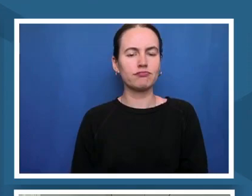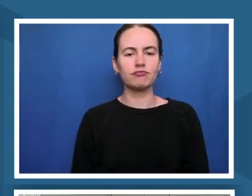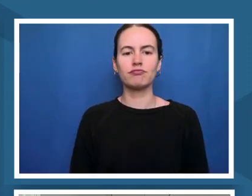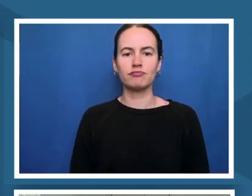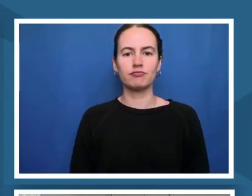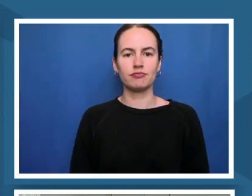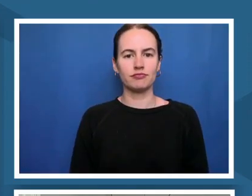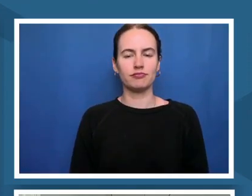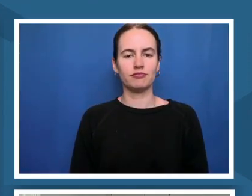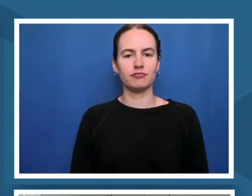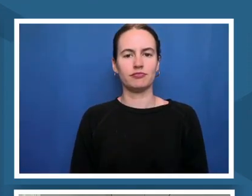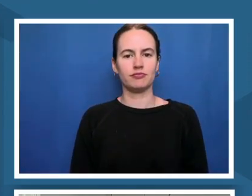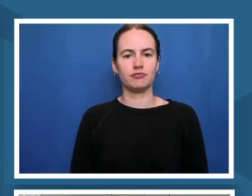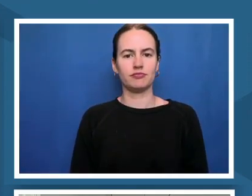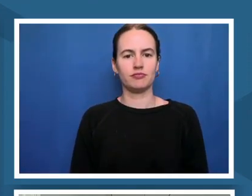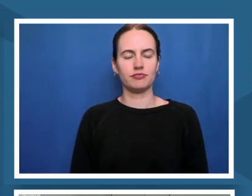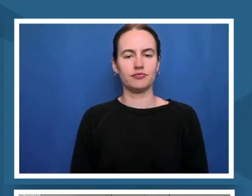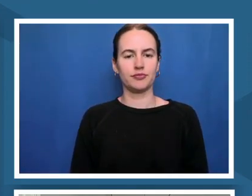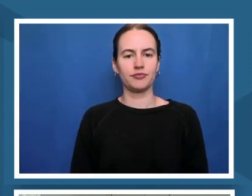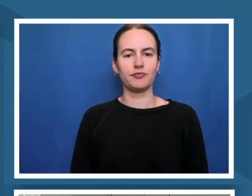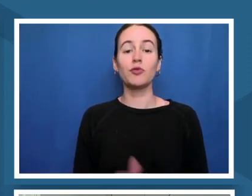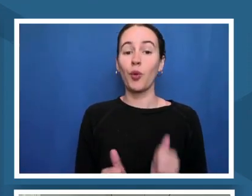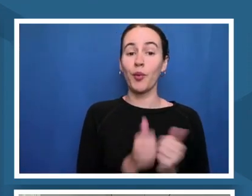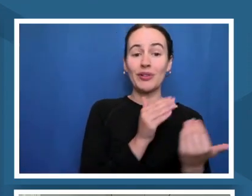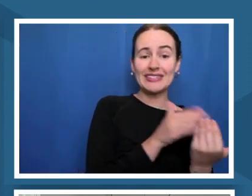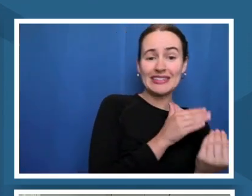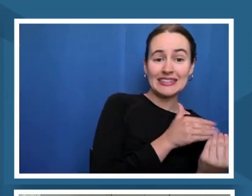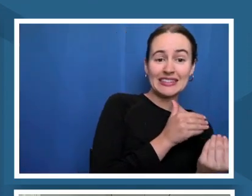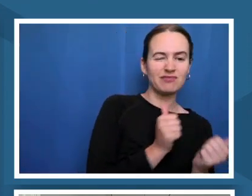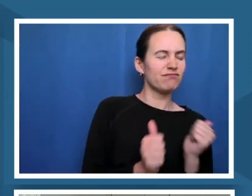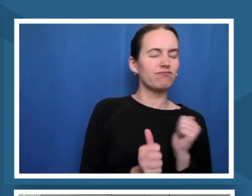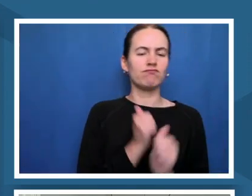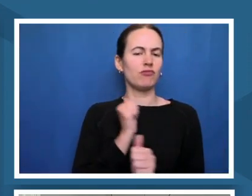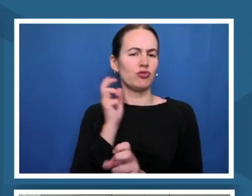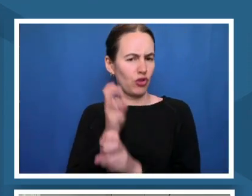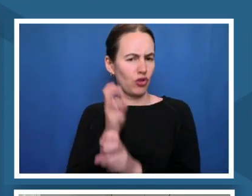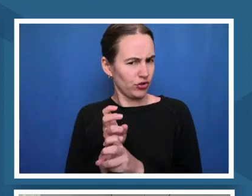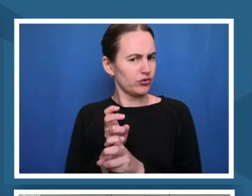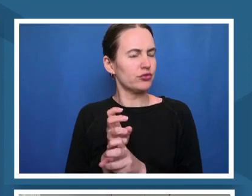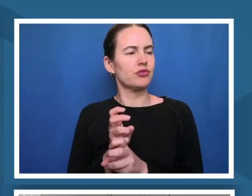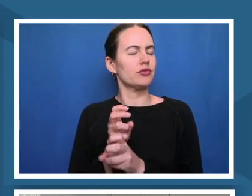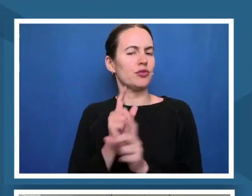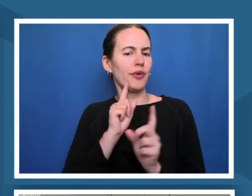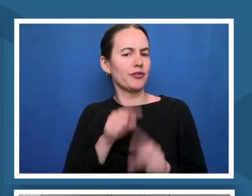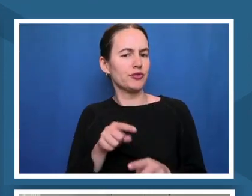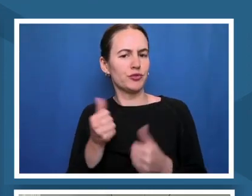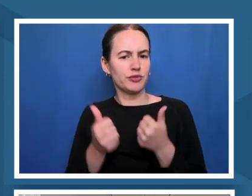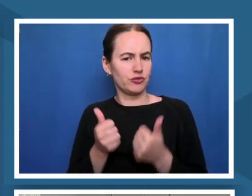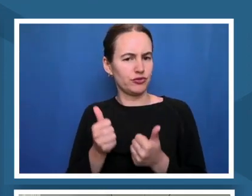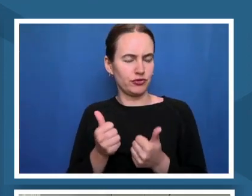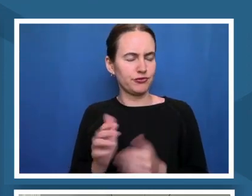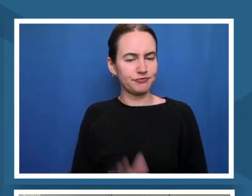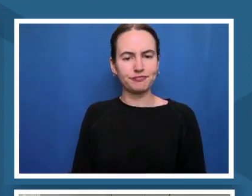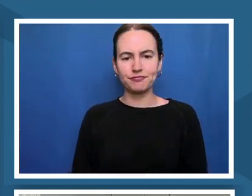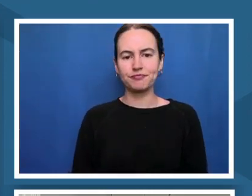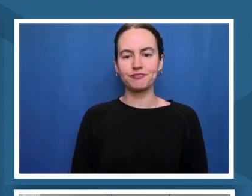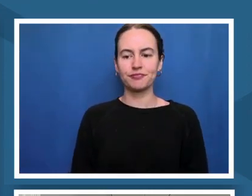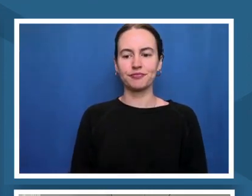would you identify that one on your page which one is the hardest or most difficult one to answer